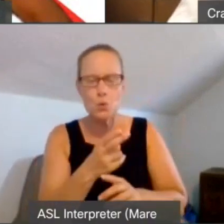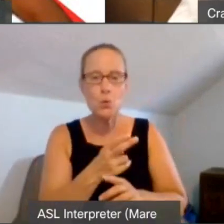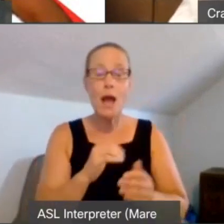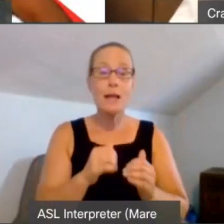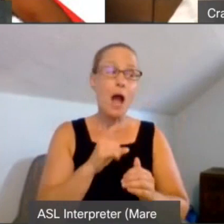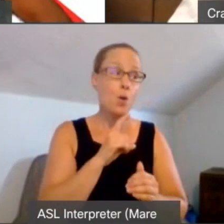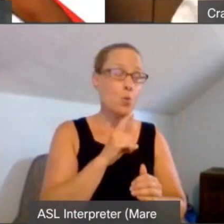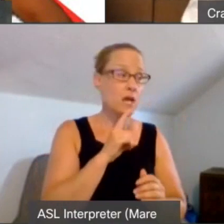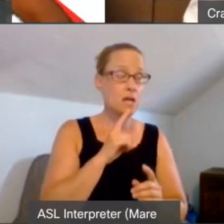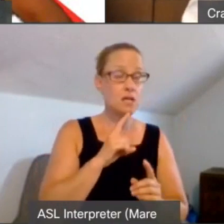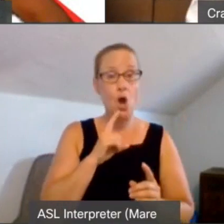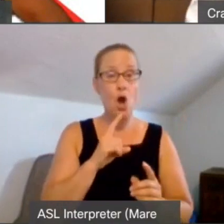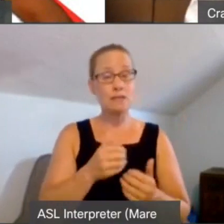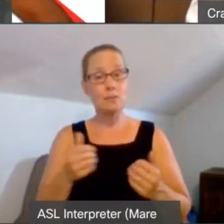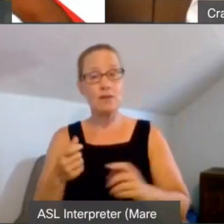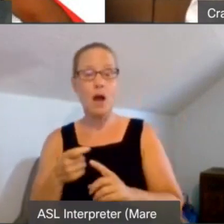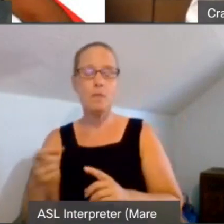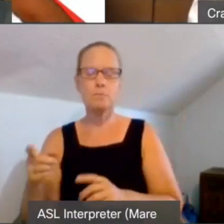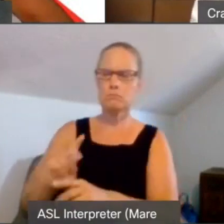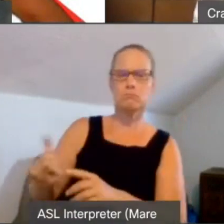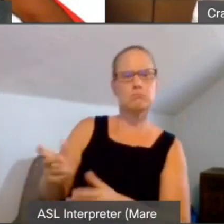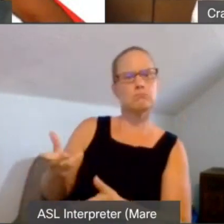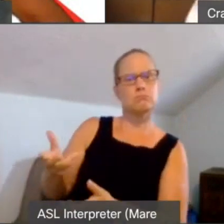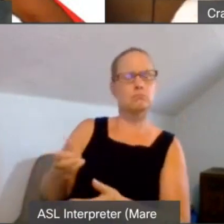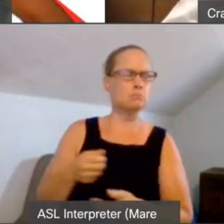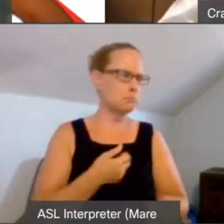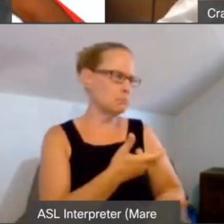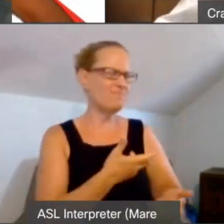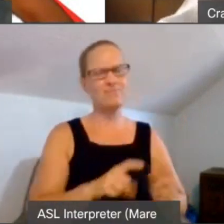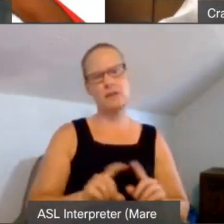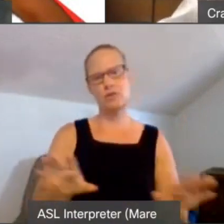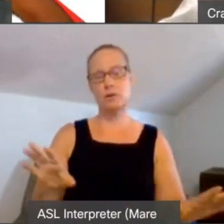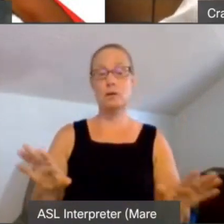from them professionally like keeping that two different things like how we talk about them